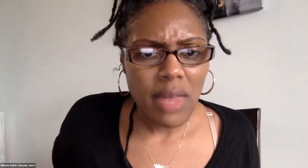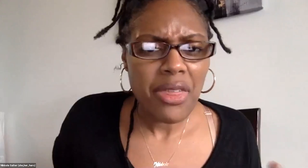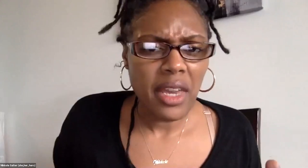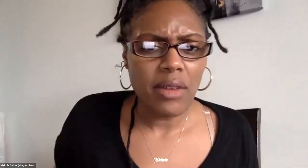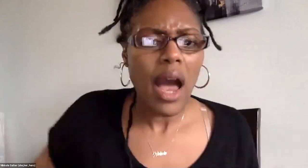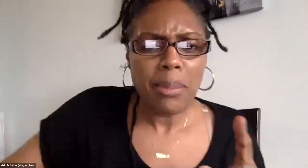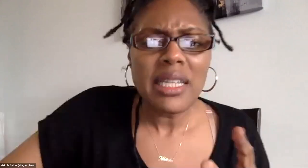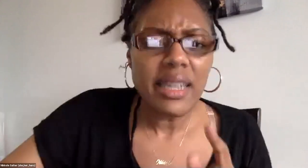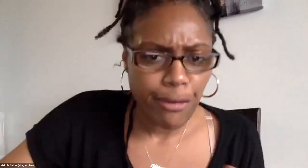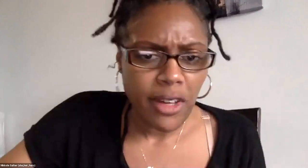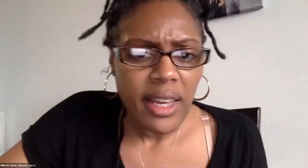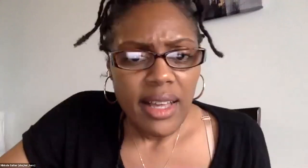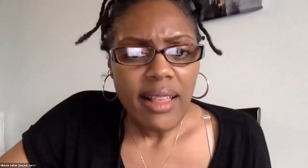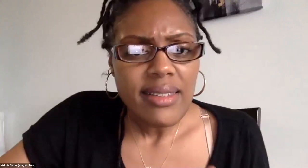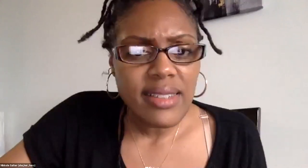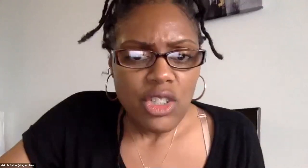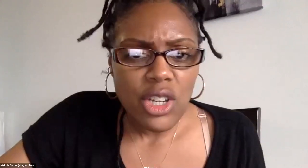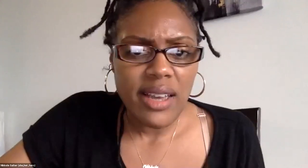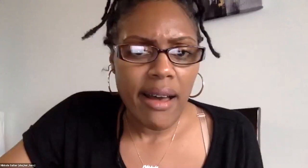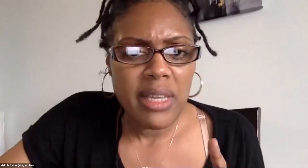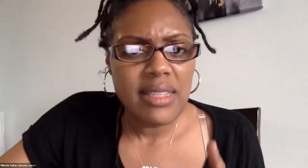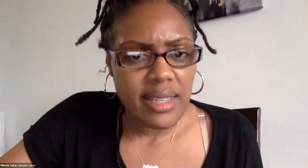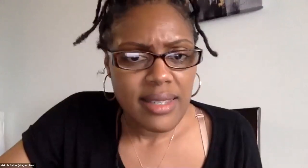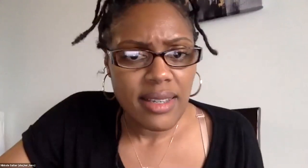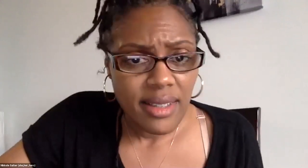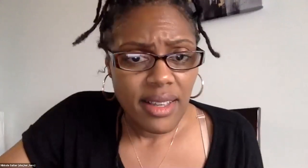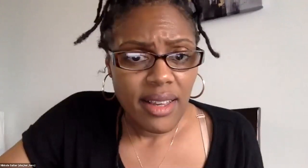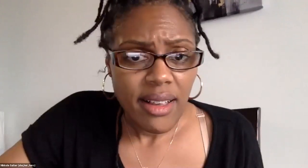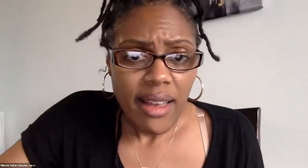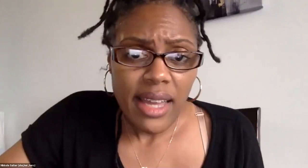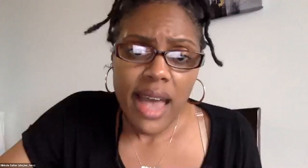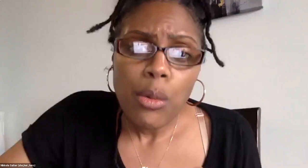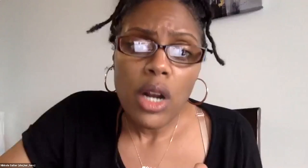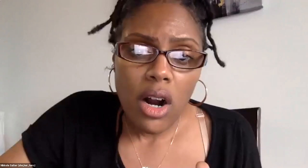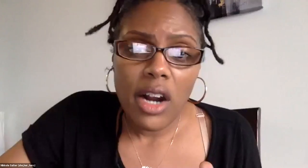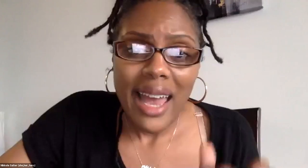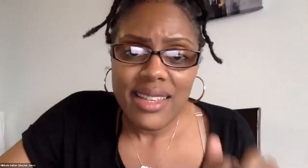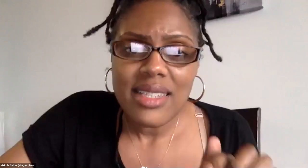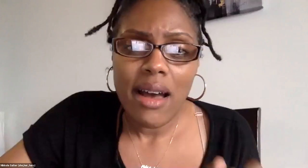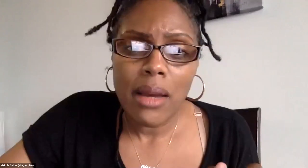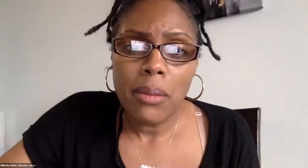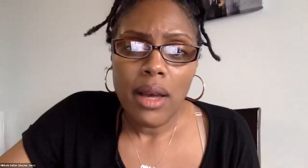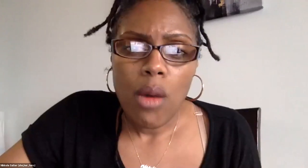And I think, no, I believe such a time is this. And in that regard, at this time,